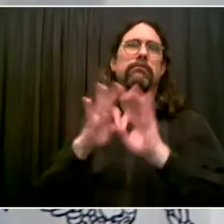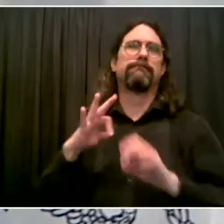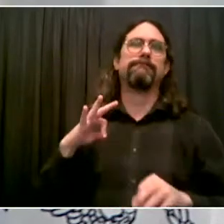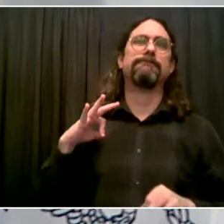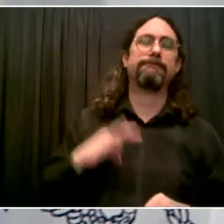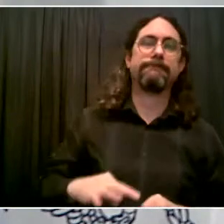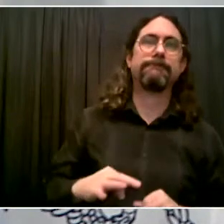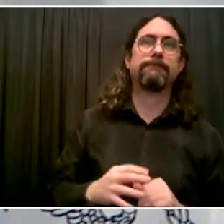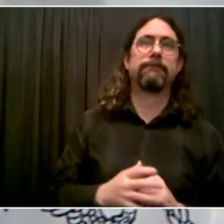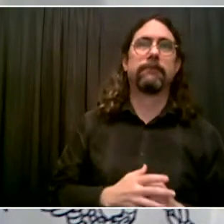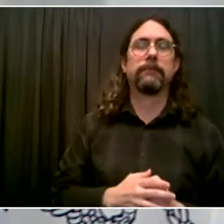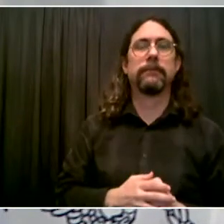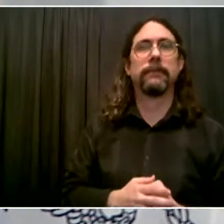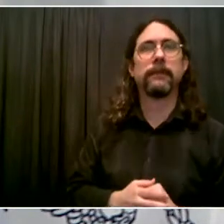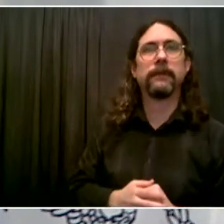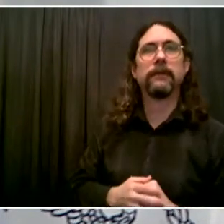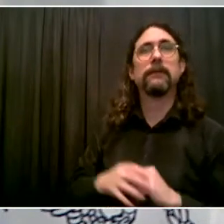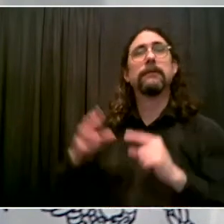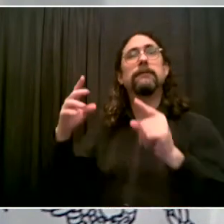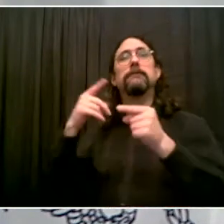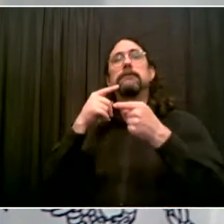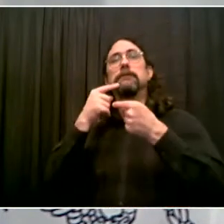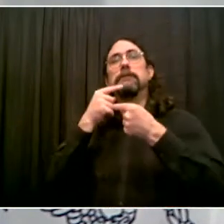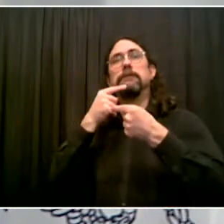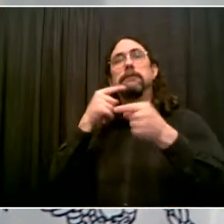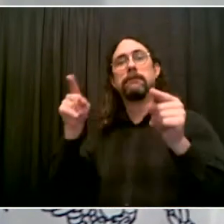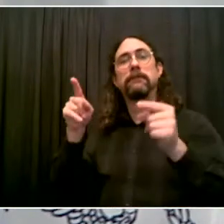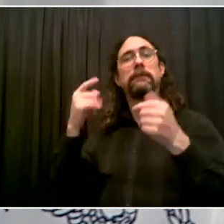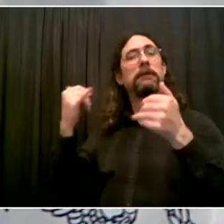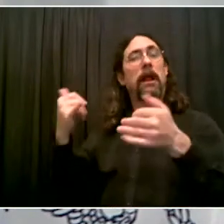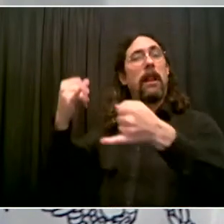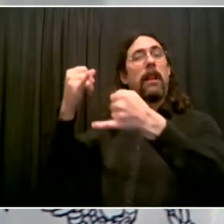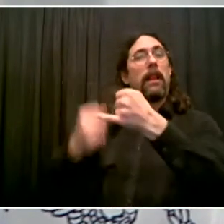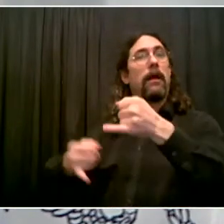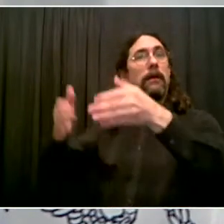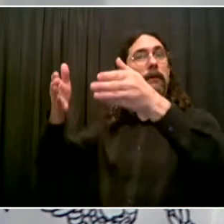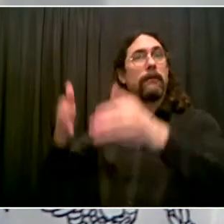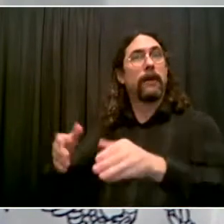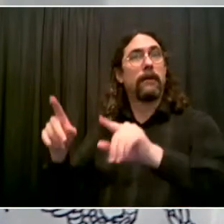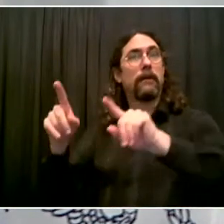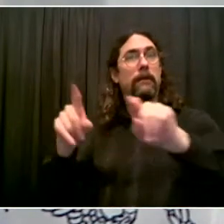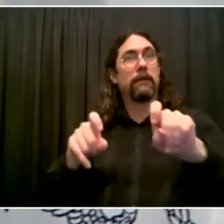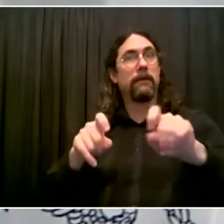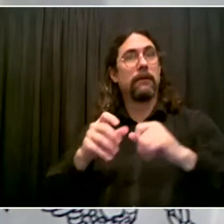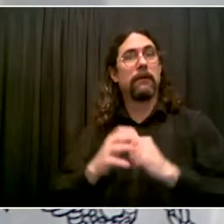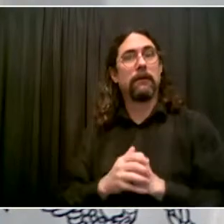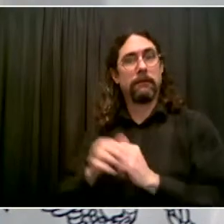LAST WE GO